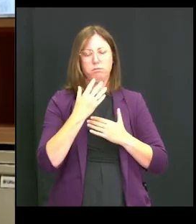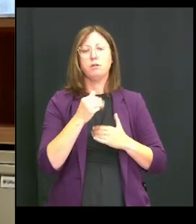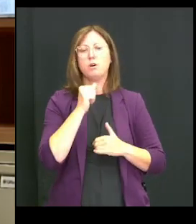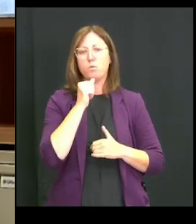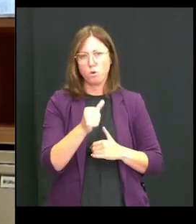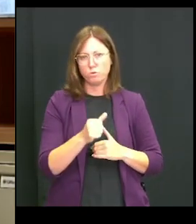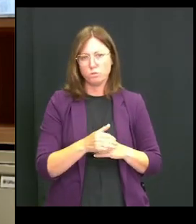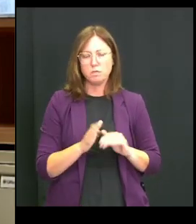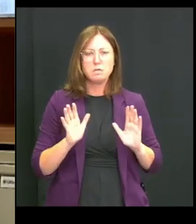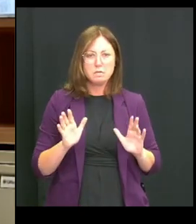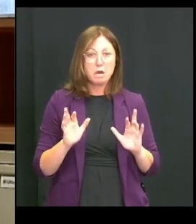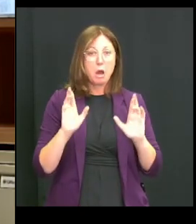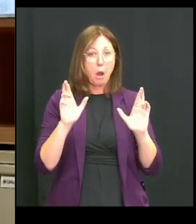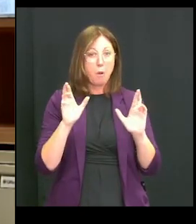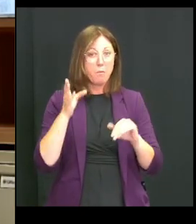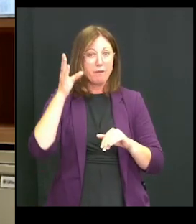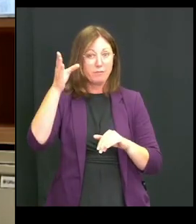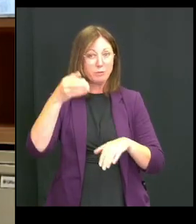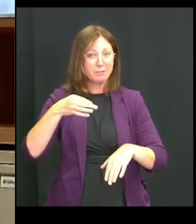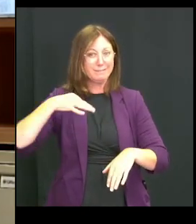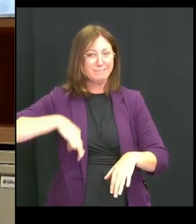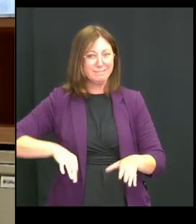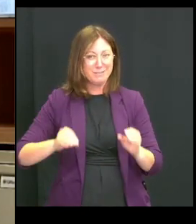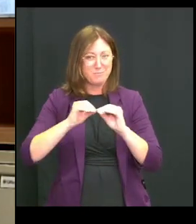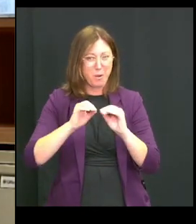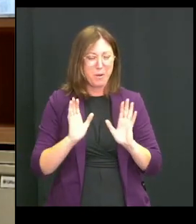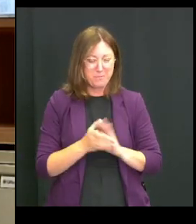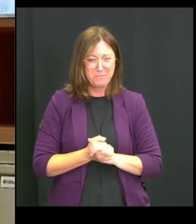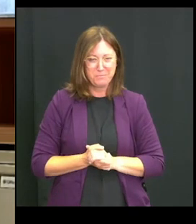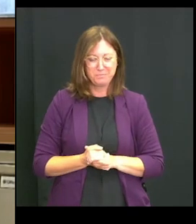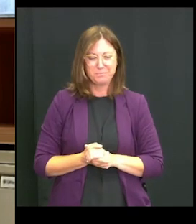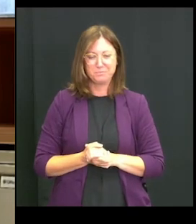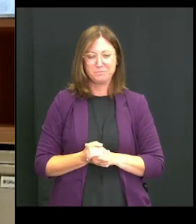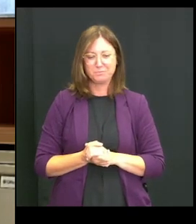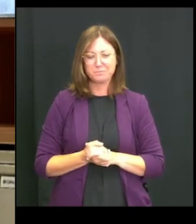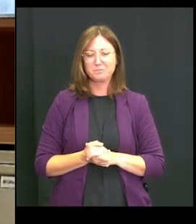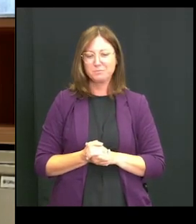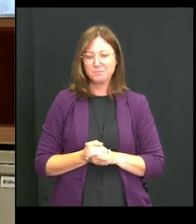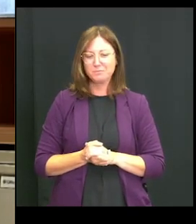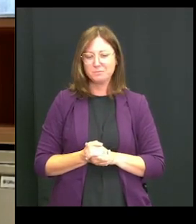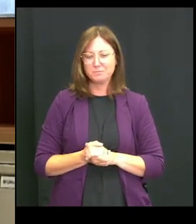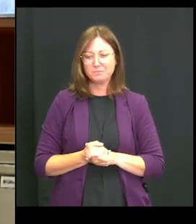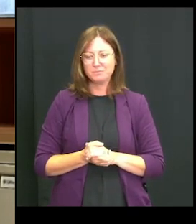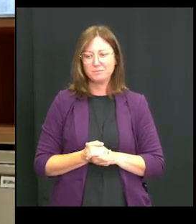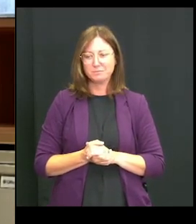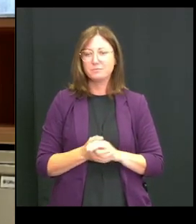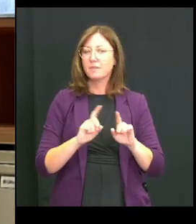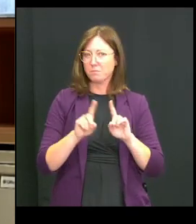So I'm hopeful for the future and I think things are moving in the right direction, but certainly more can be done on that.